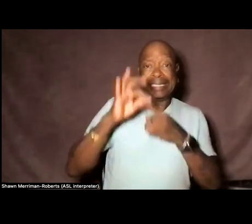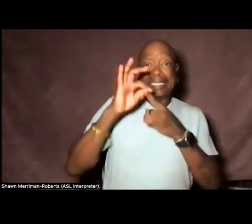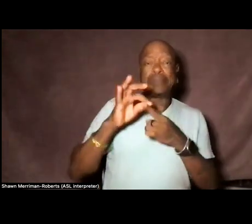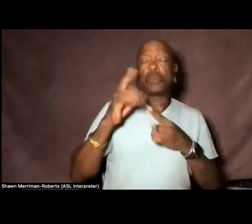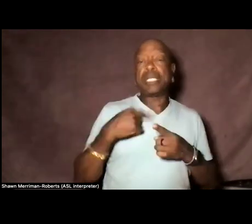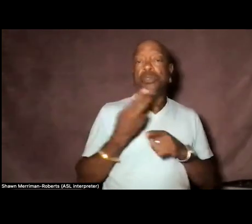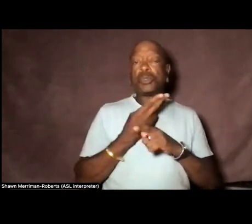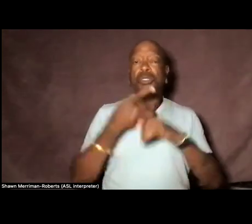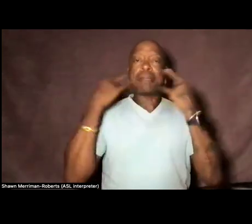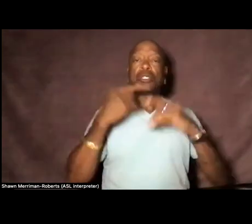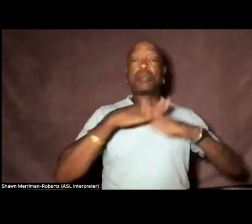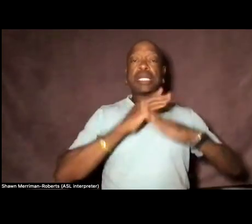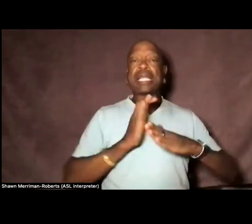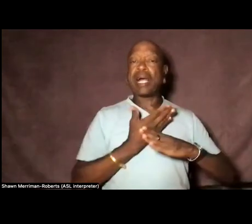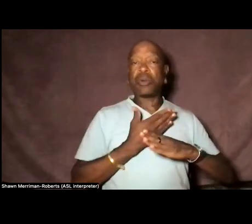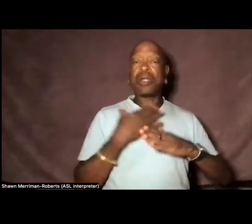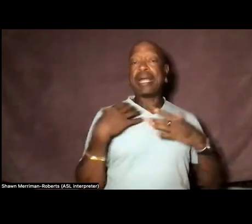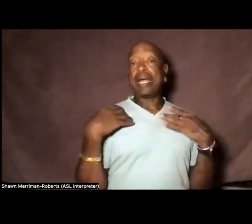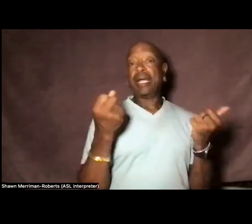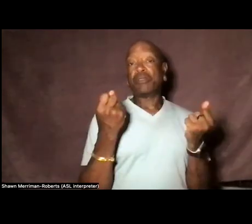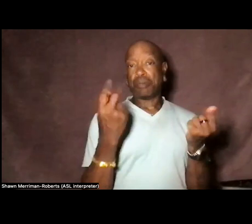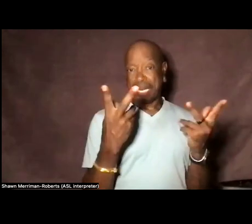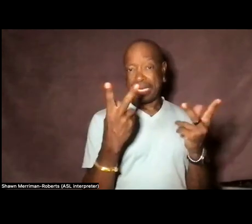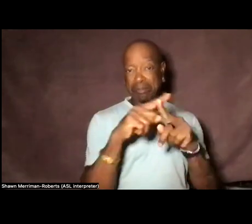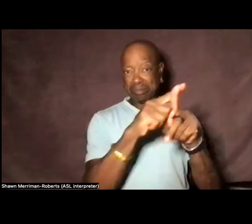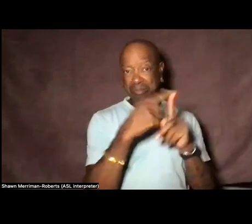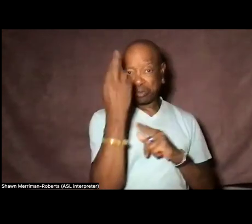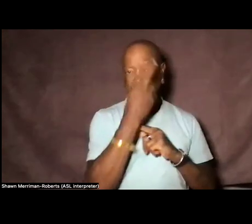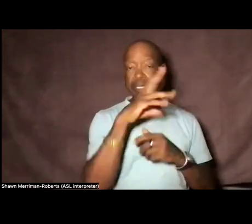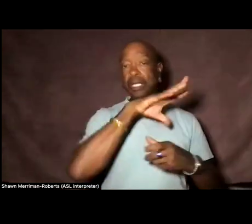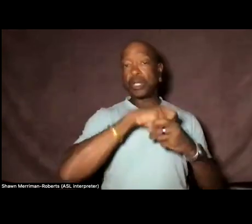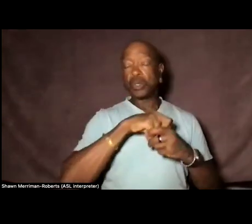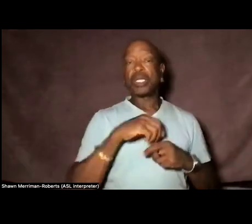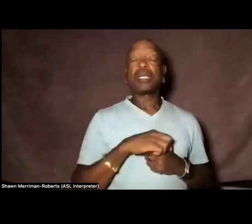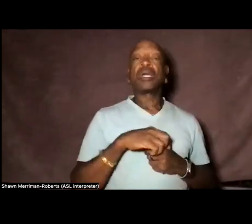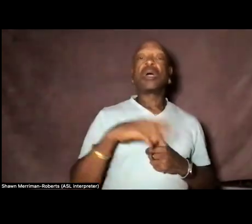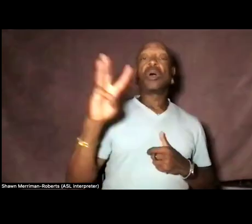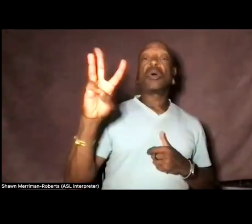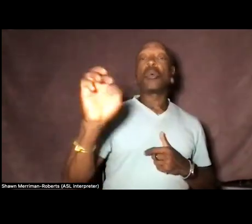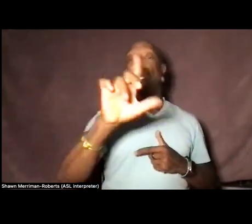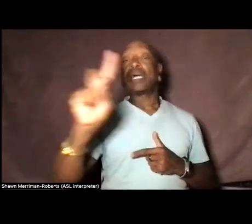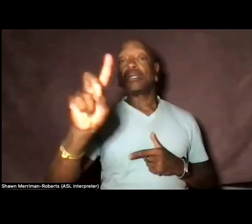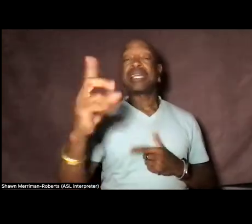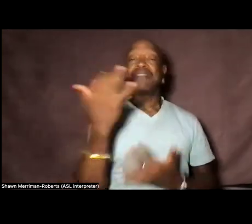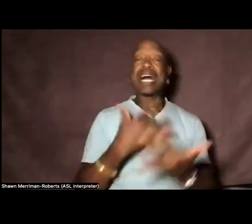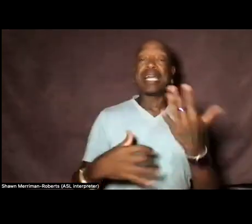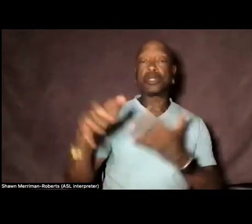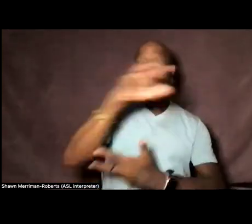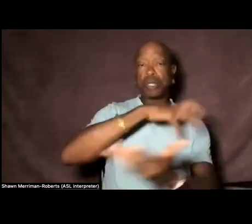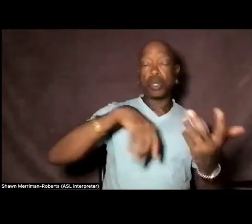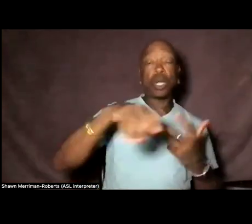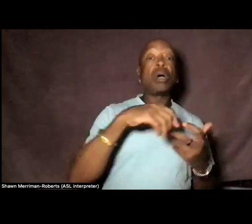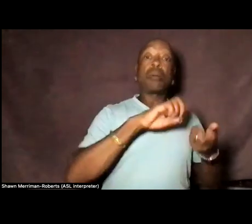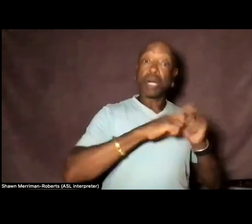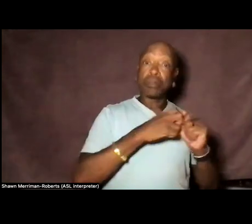health for many reasons including Wildfire smoke a problem from California to New York and covid-19